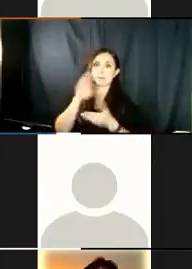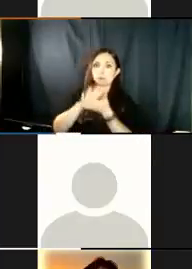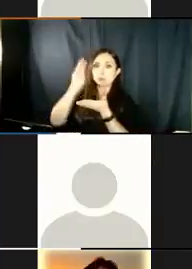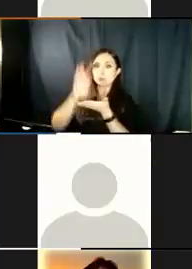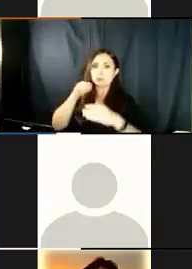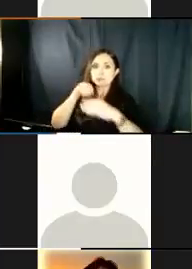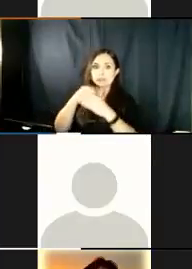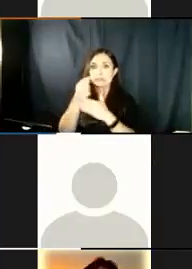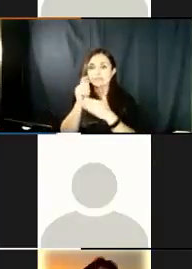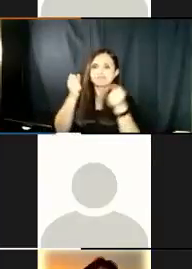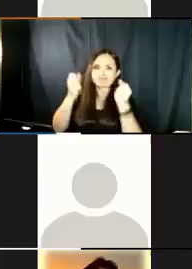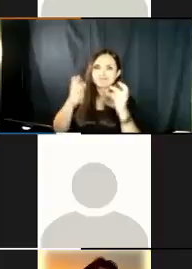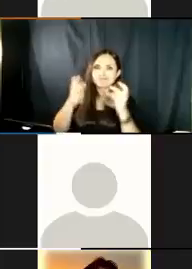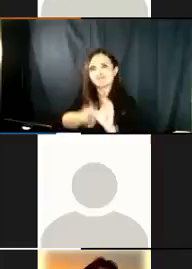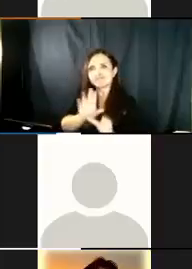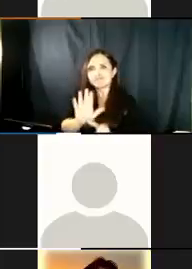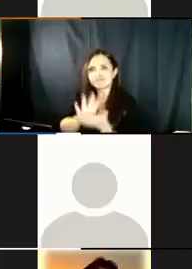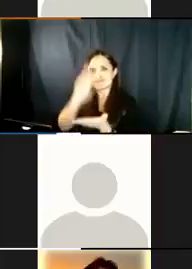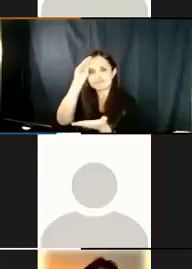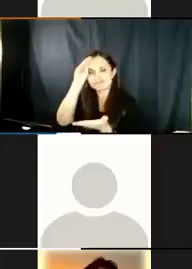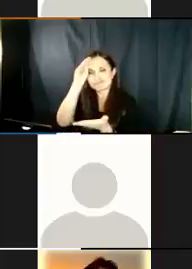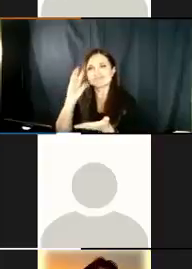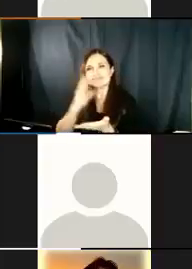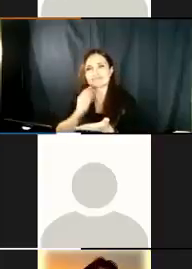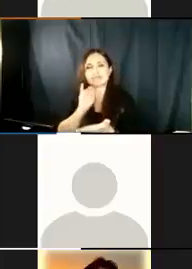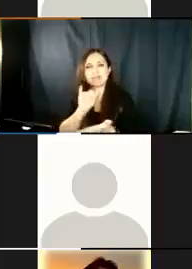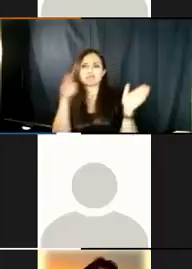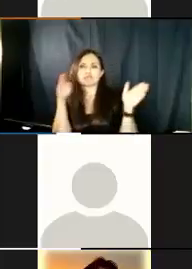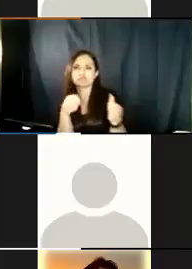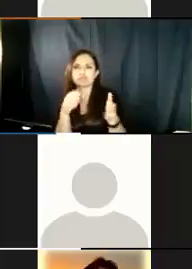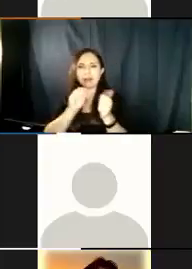so that's going to be the focus of today is how to build blended learning courses and